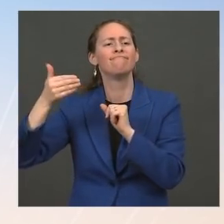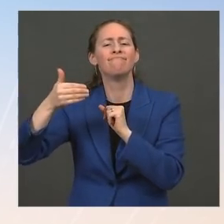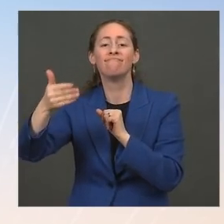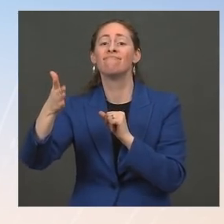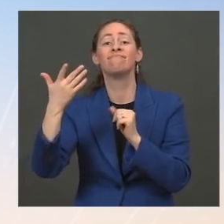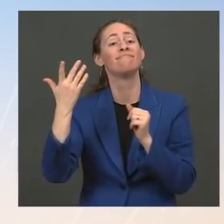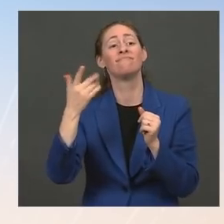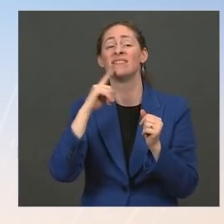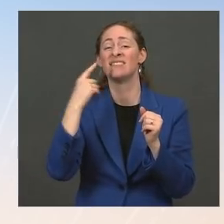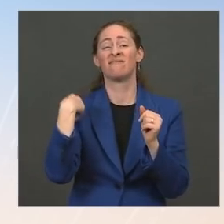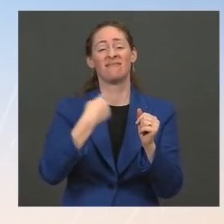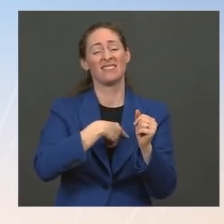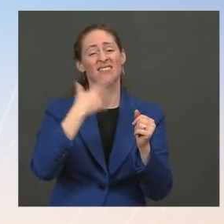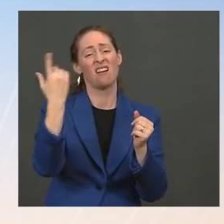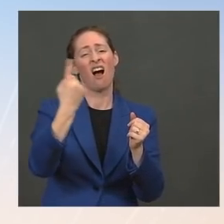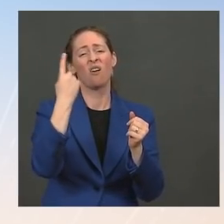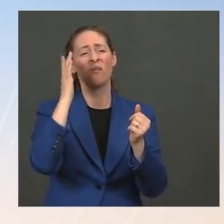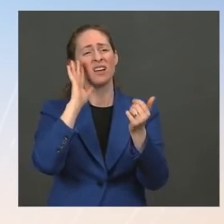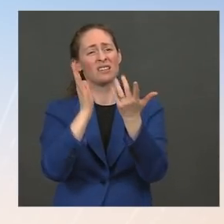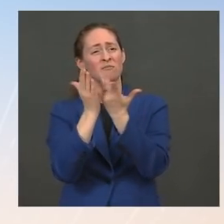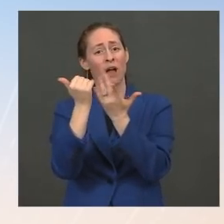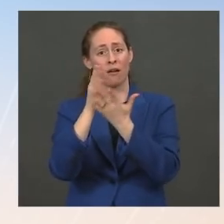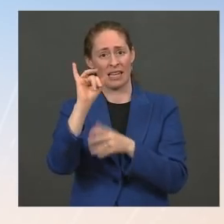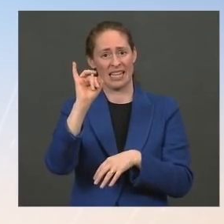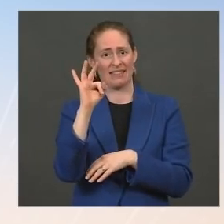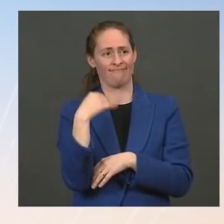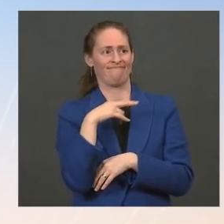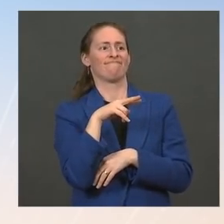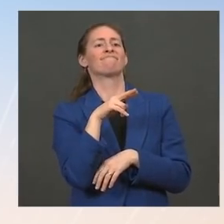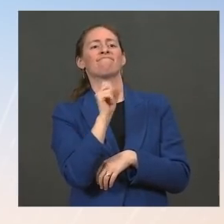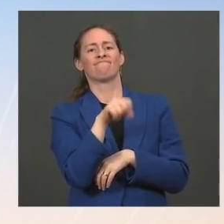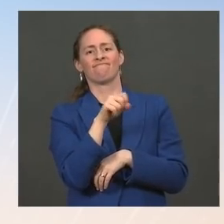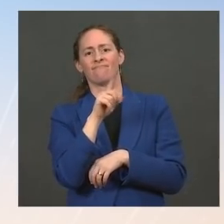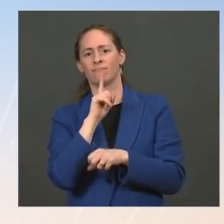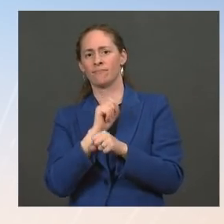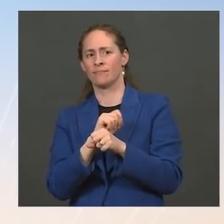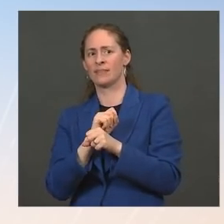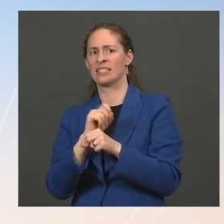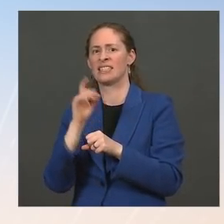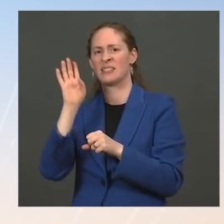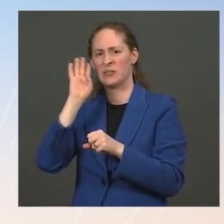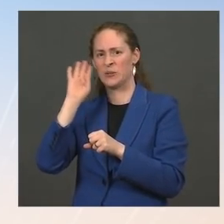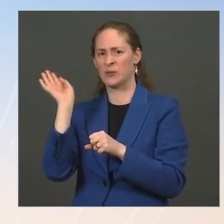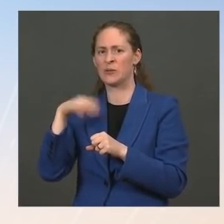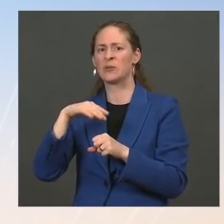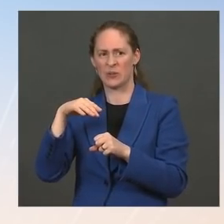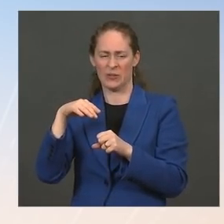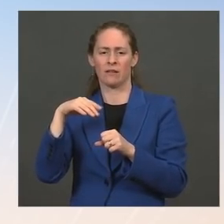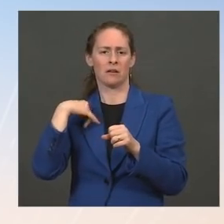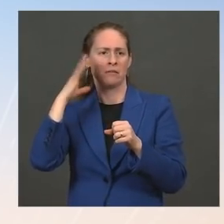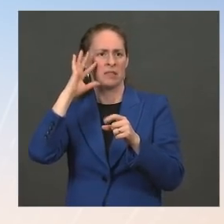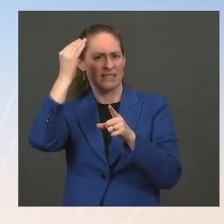if we see a case here -- which Dr. Fauci made clear that while these restrictions can certainly slow,